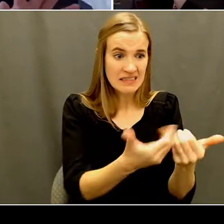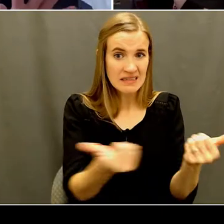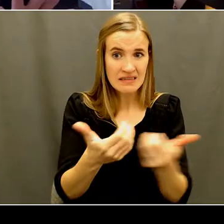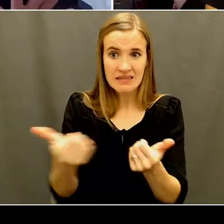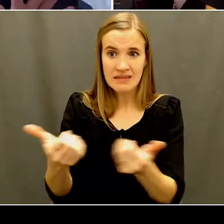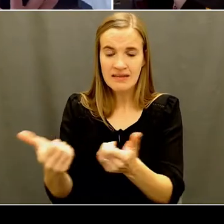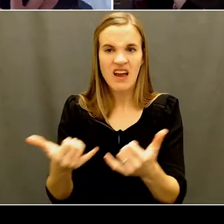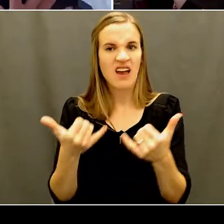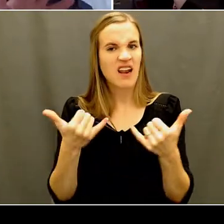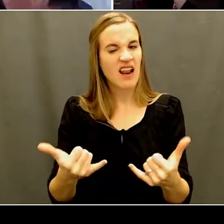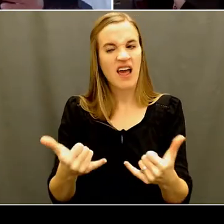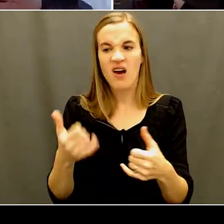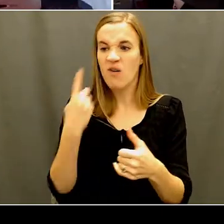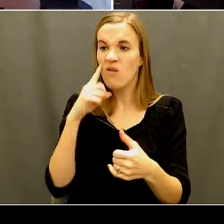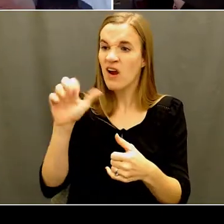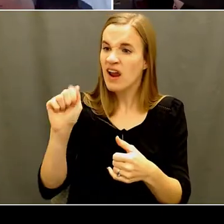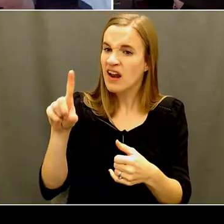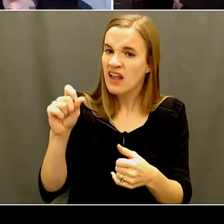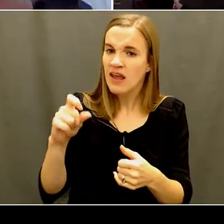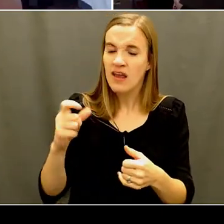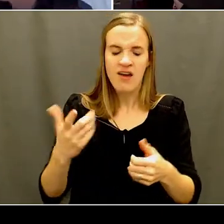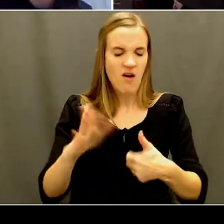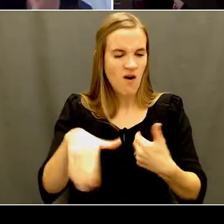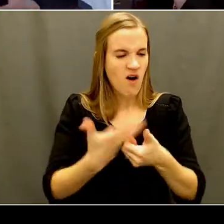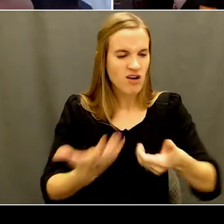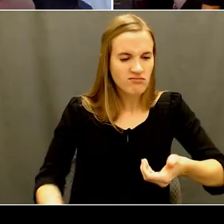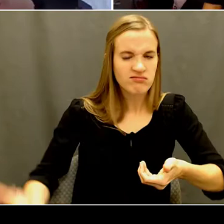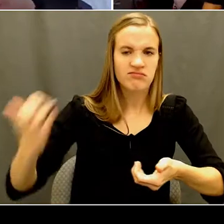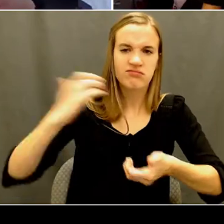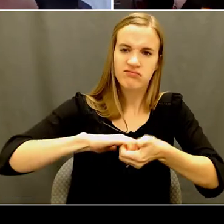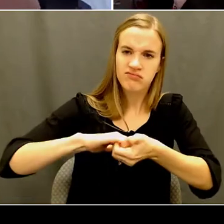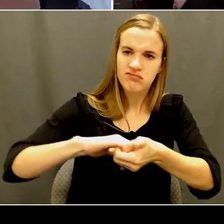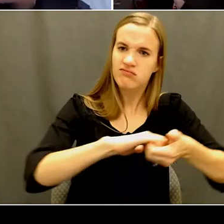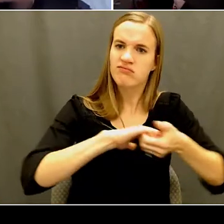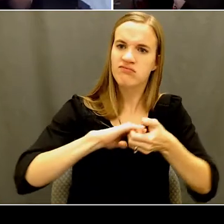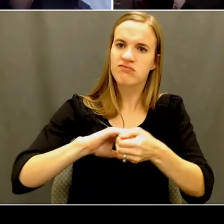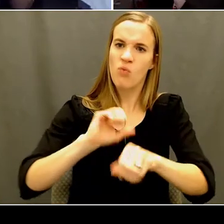rights protections. You know, when I when I talk about the ADA, and I talk